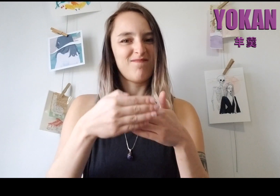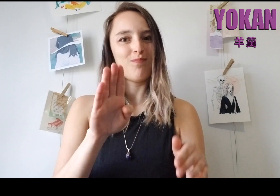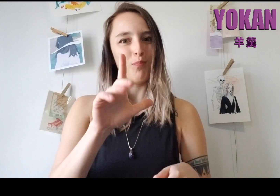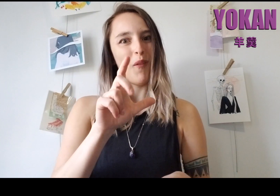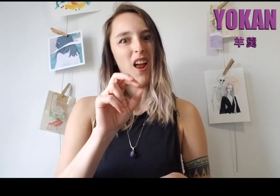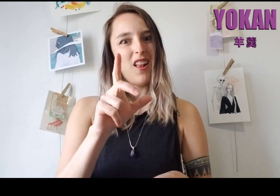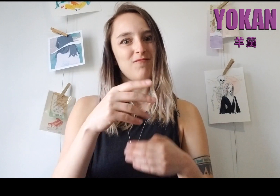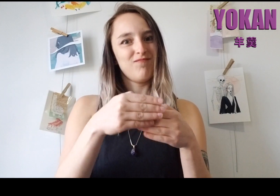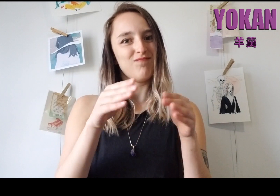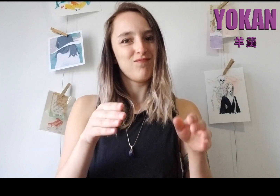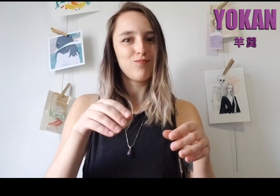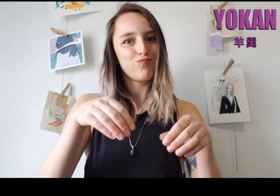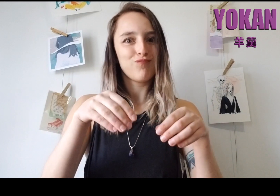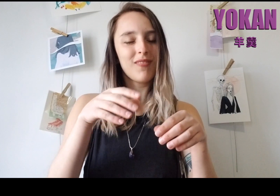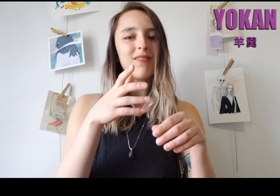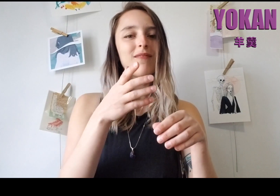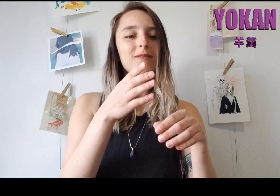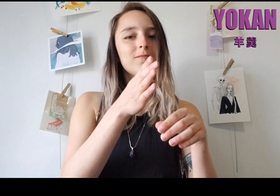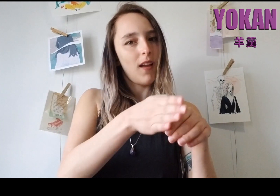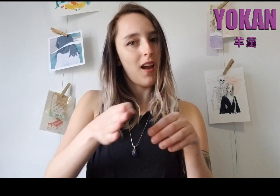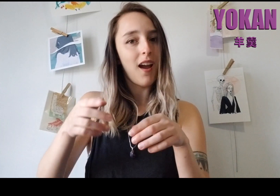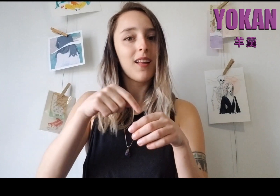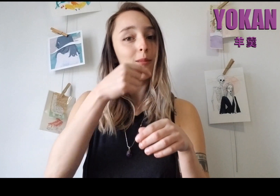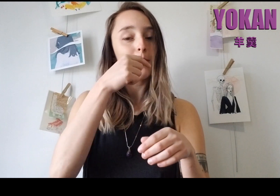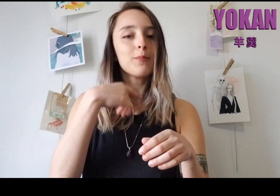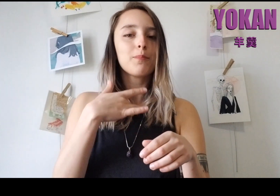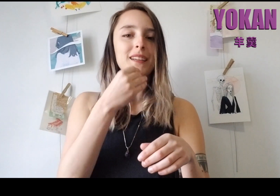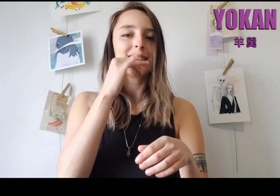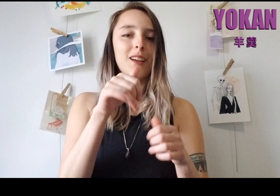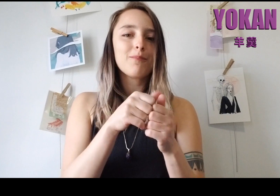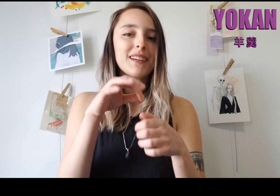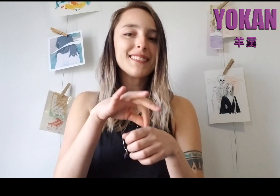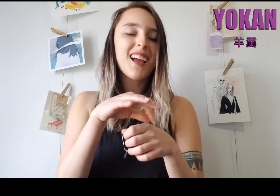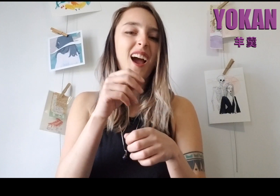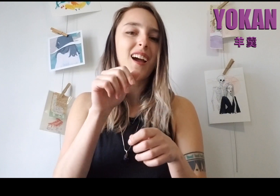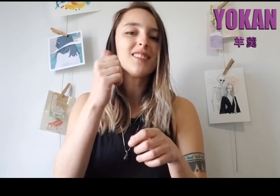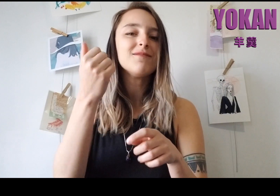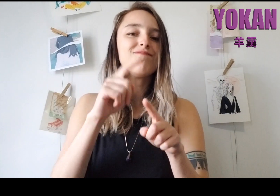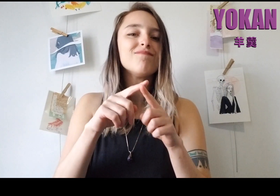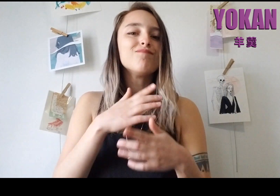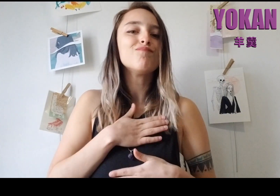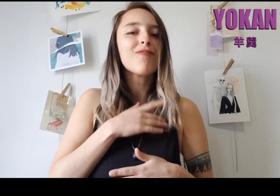It comes in a block shape. You can cut it up and I personally love to eat it with tea.